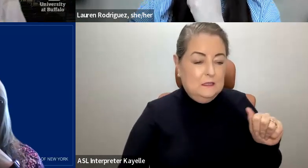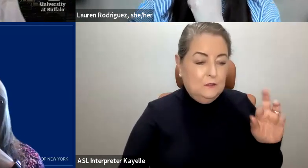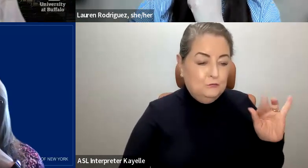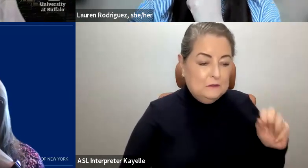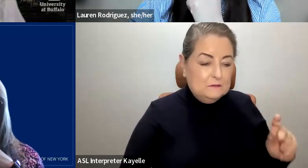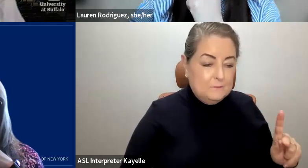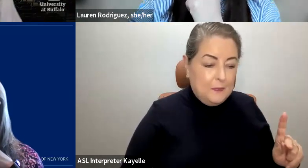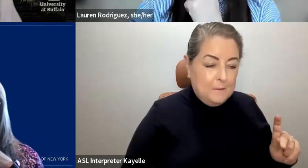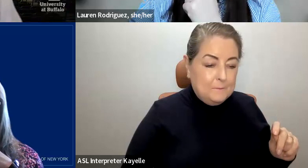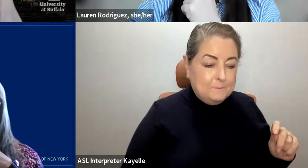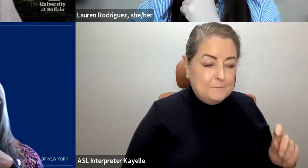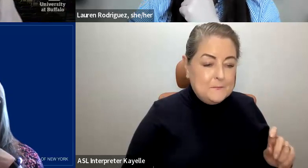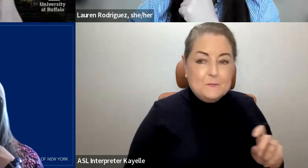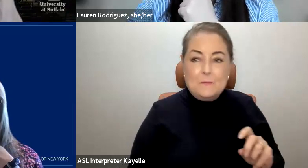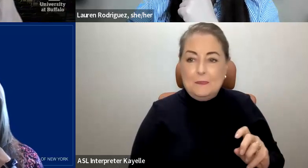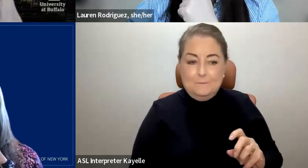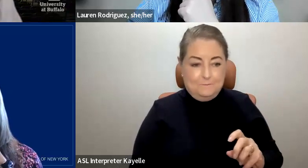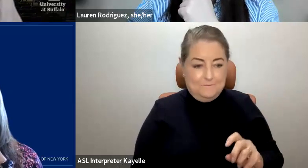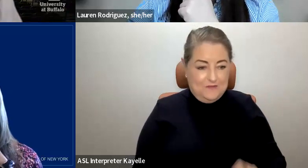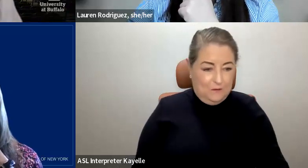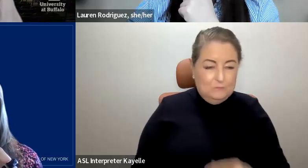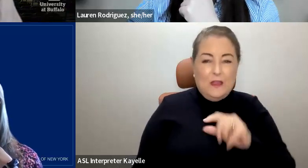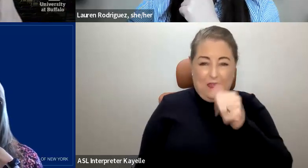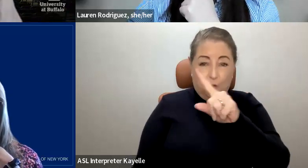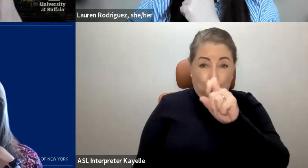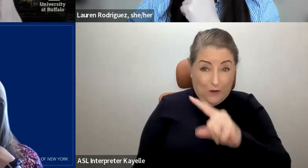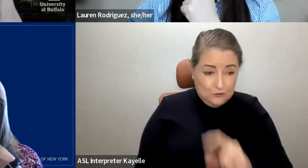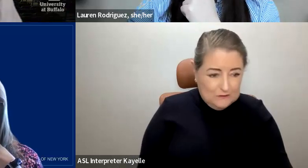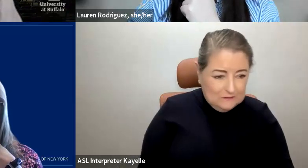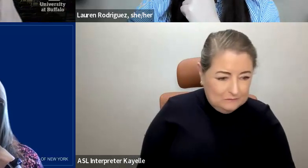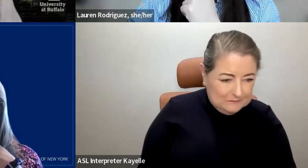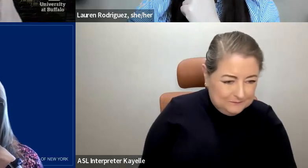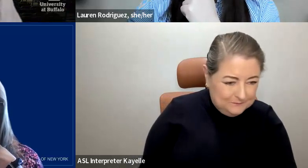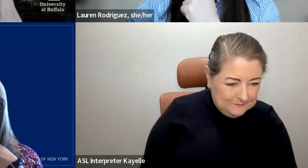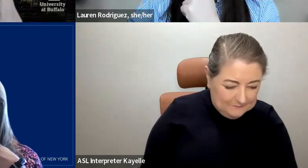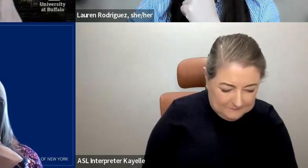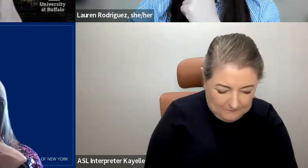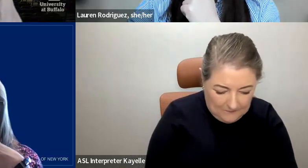[Kim Scalzo] So, Mark, there are some other questions in the Q&A. So if you